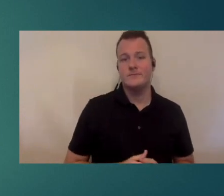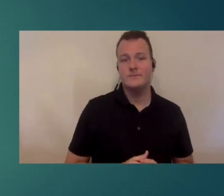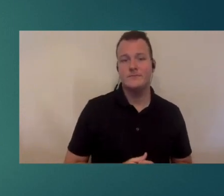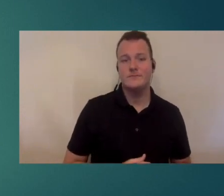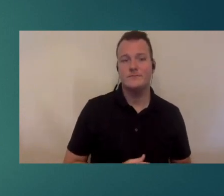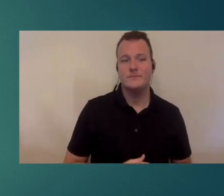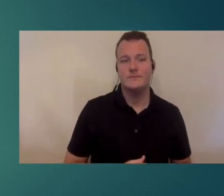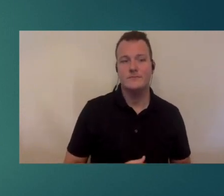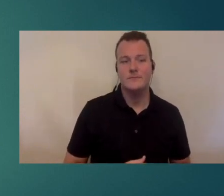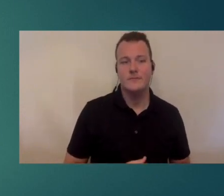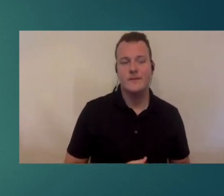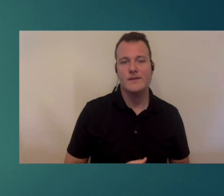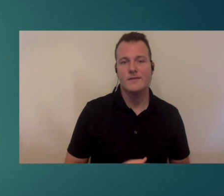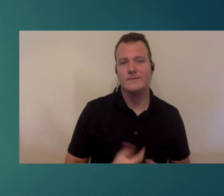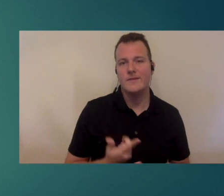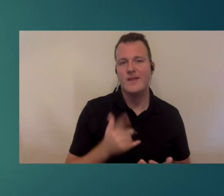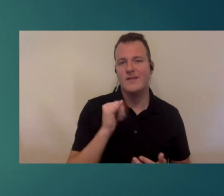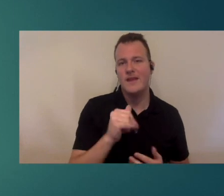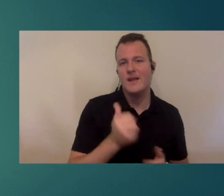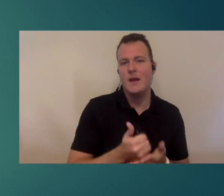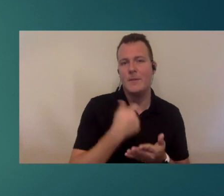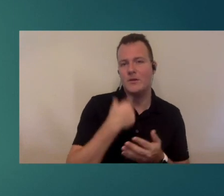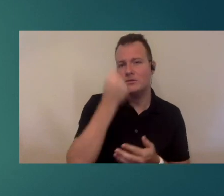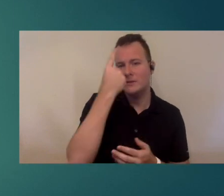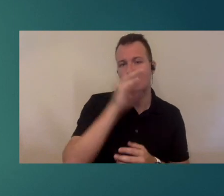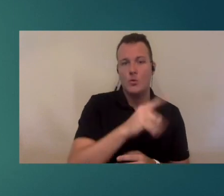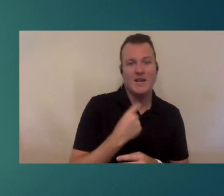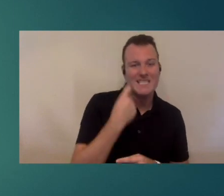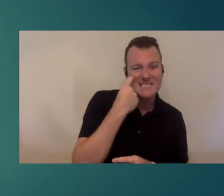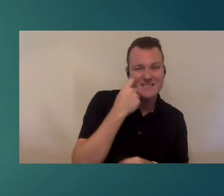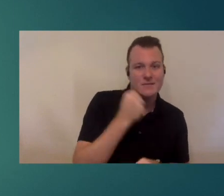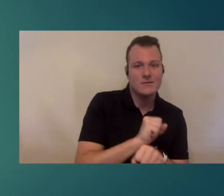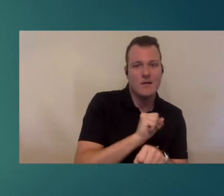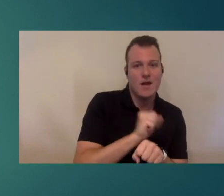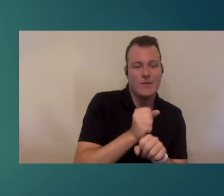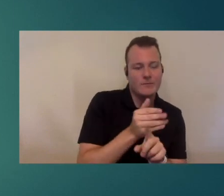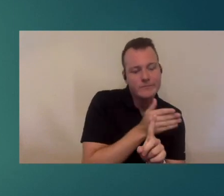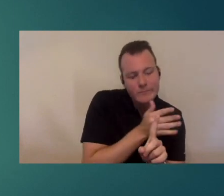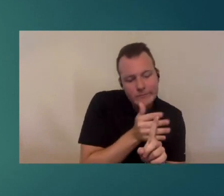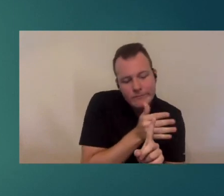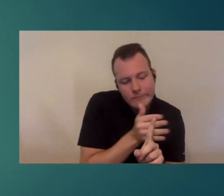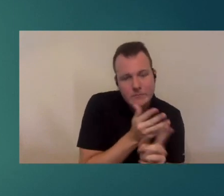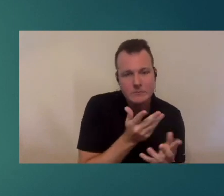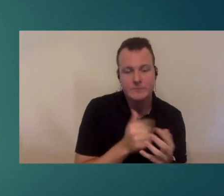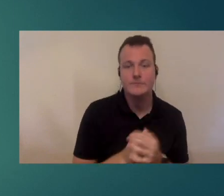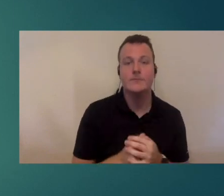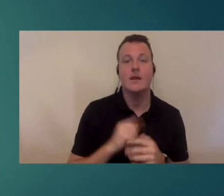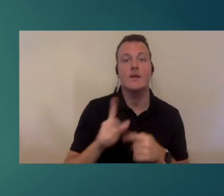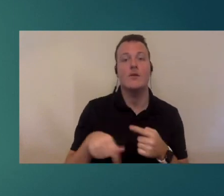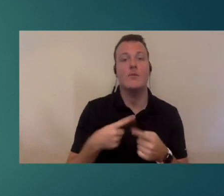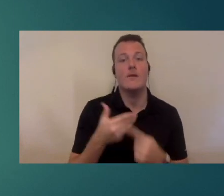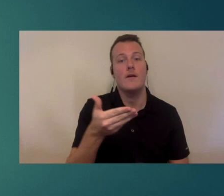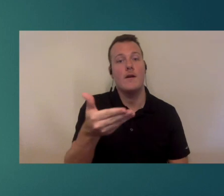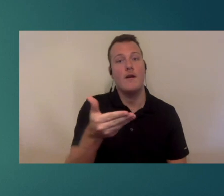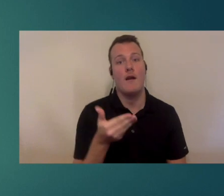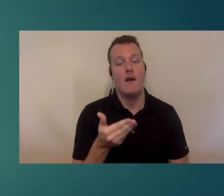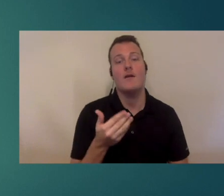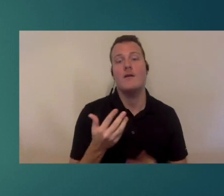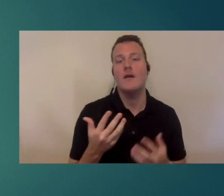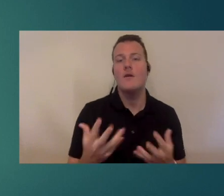recently. In all honesty, when we hire, we want people to stay around, you know, for